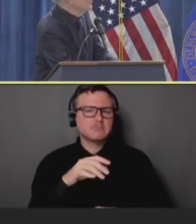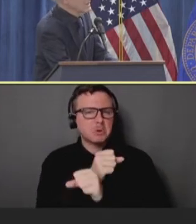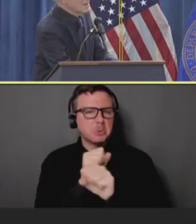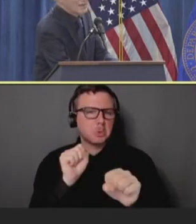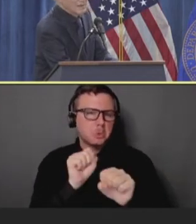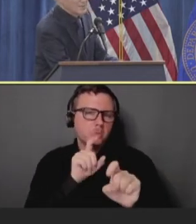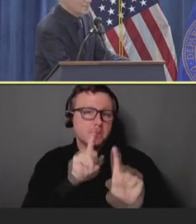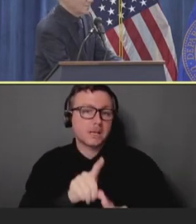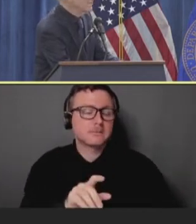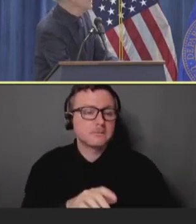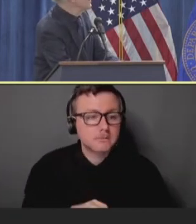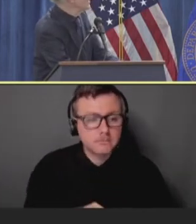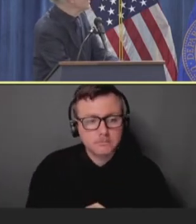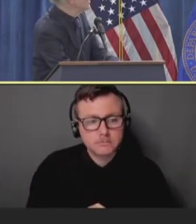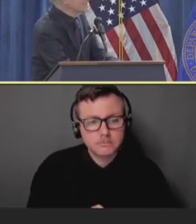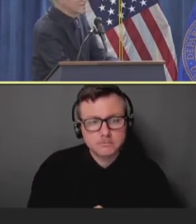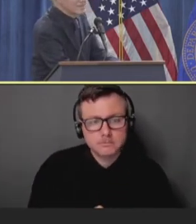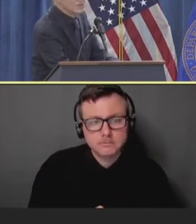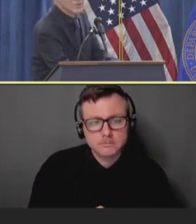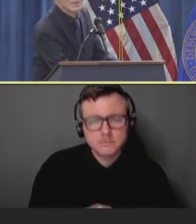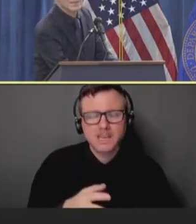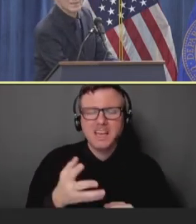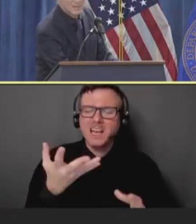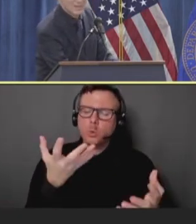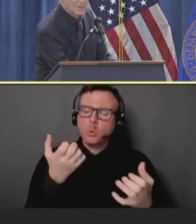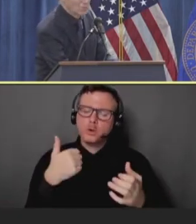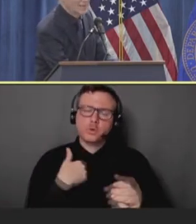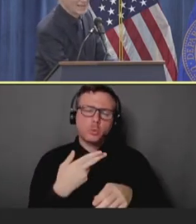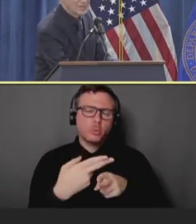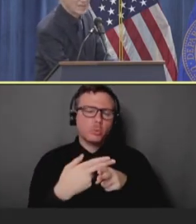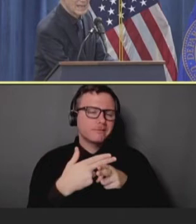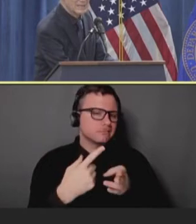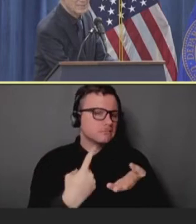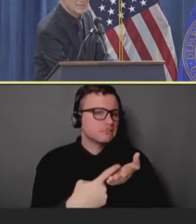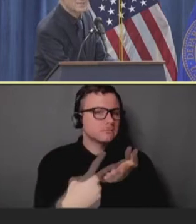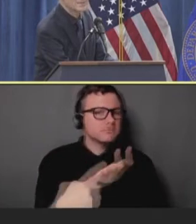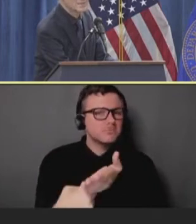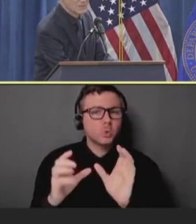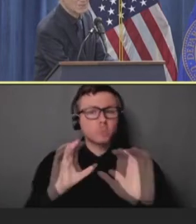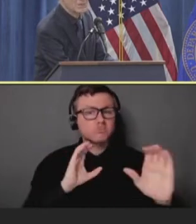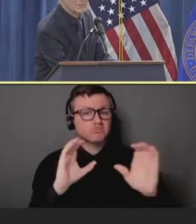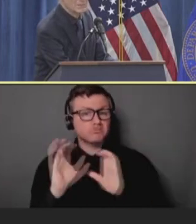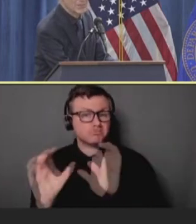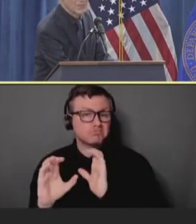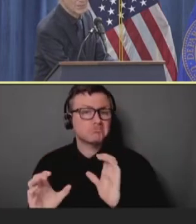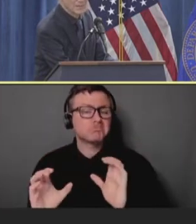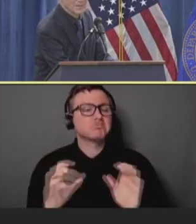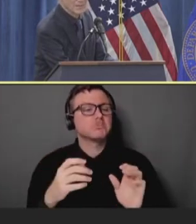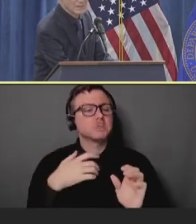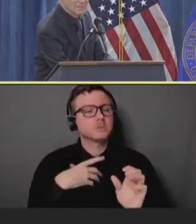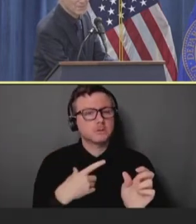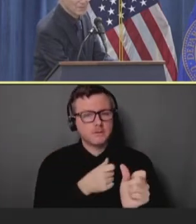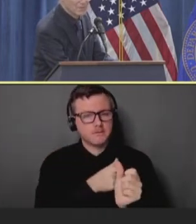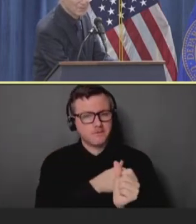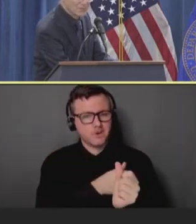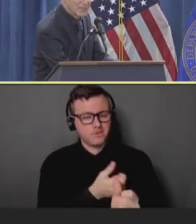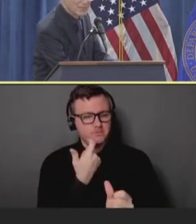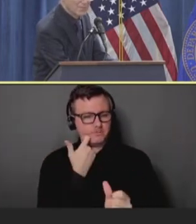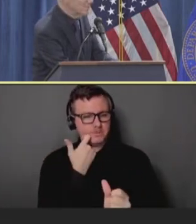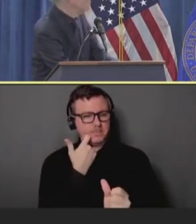I want to just touch on communication aspects, especially perhaps following the preceding